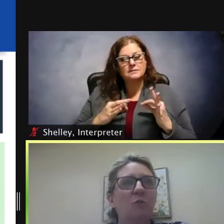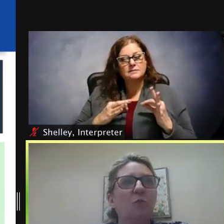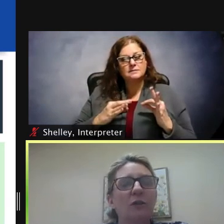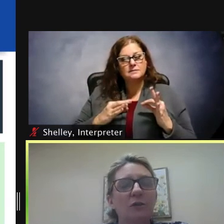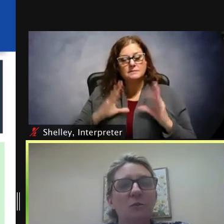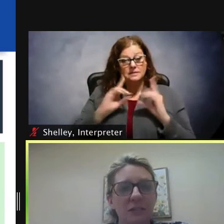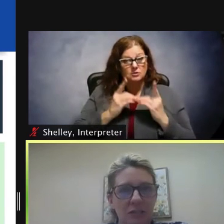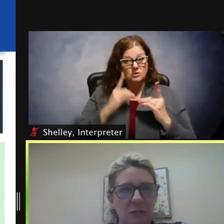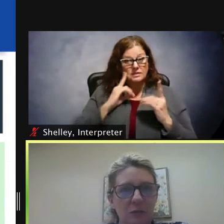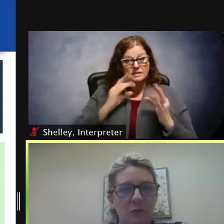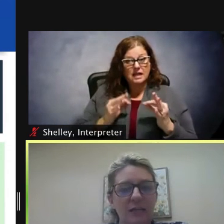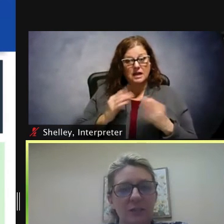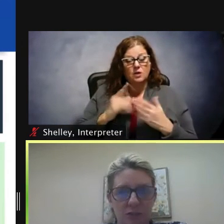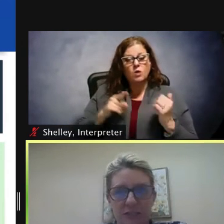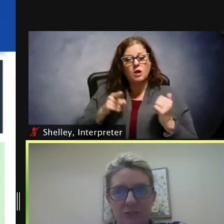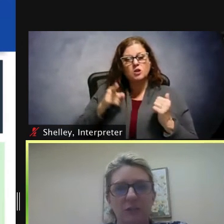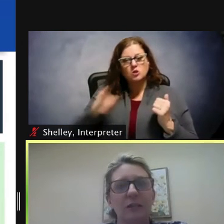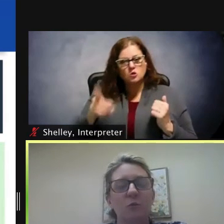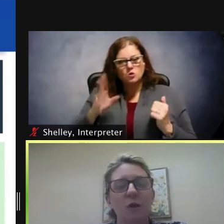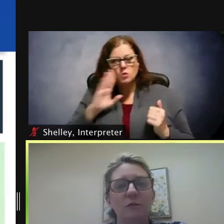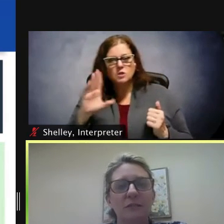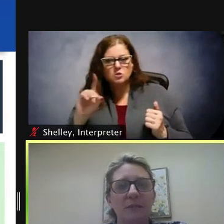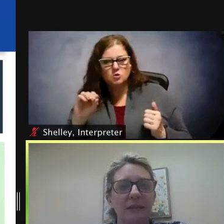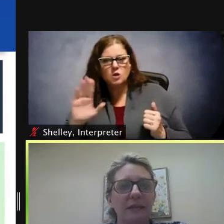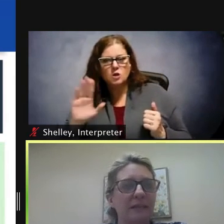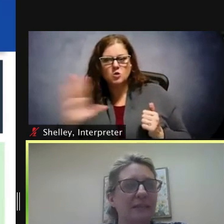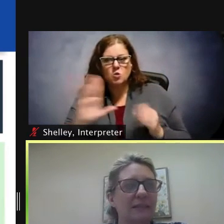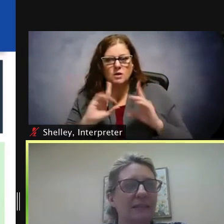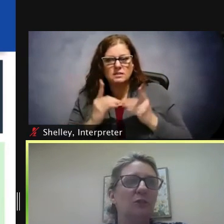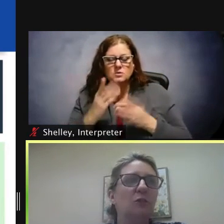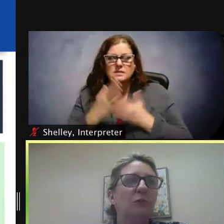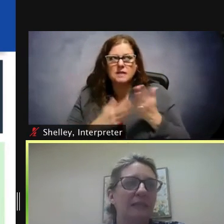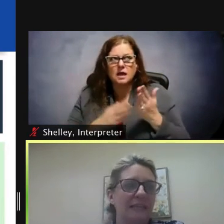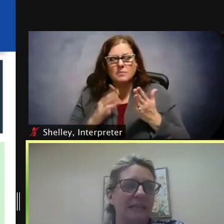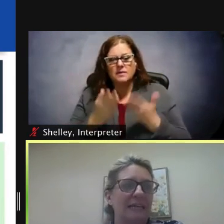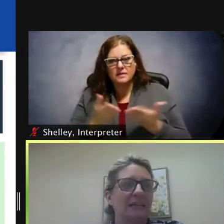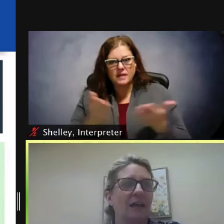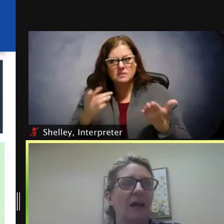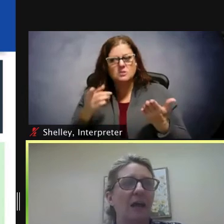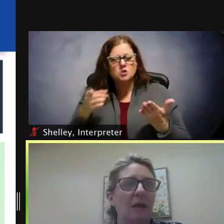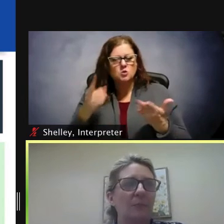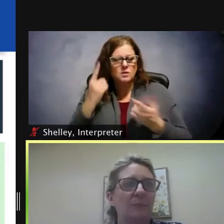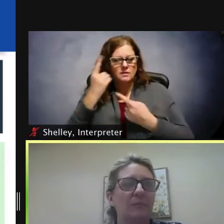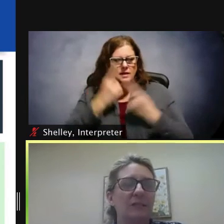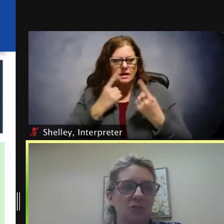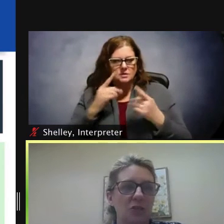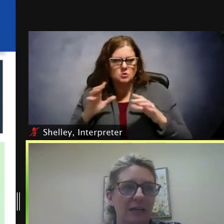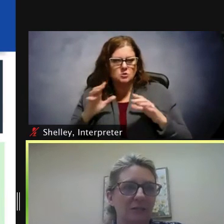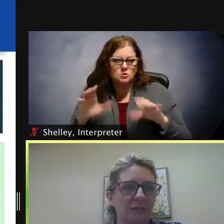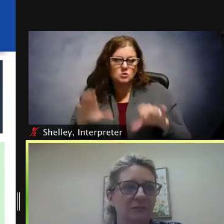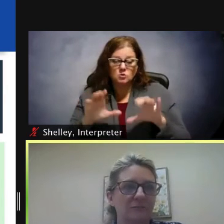what you would do in your district, like what were some of the things that you would think this child